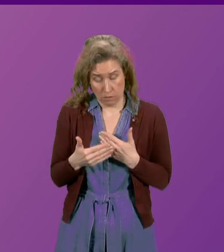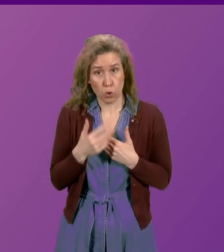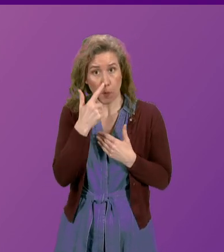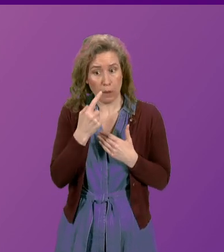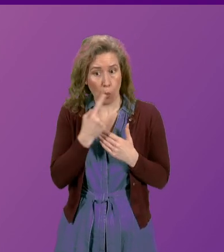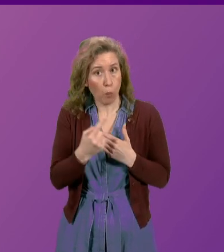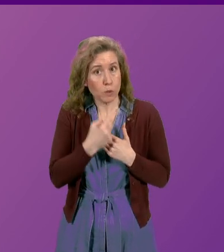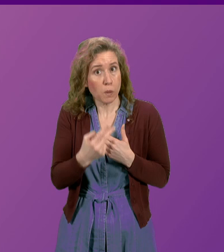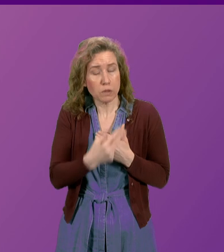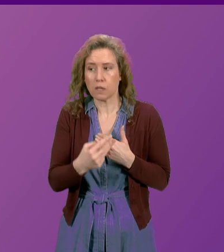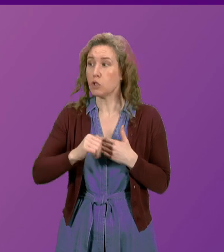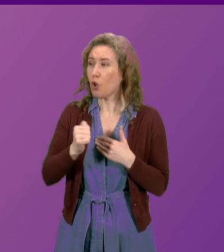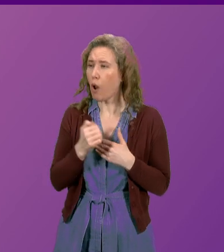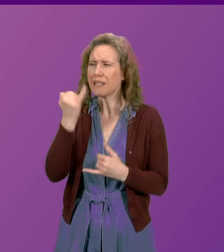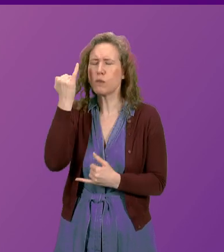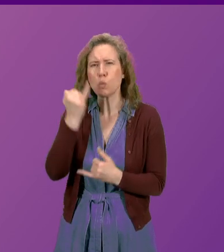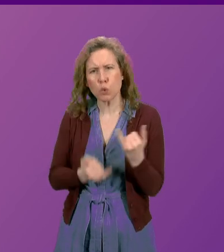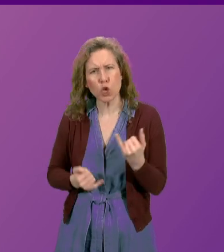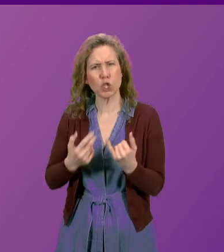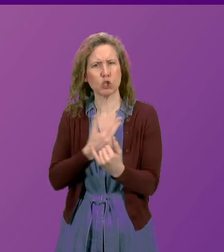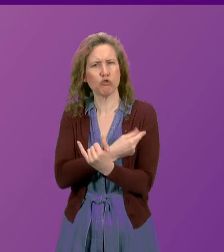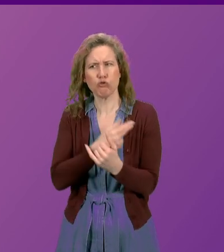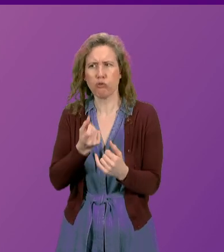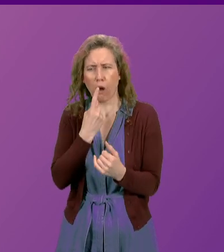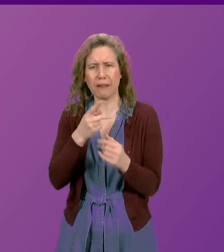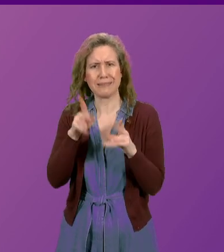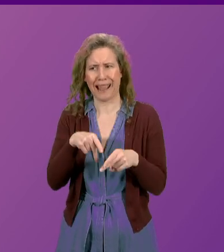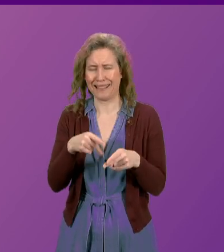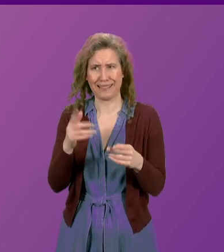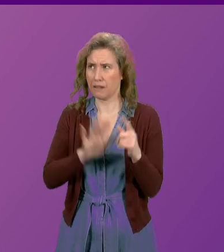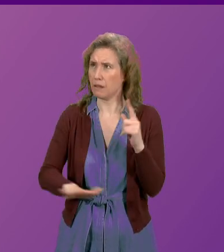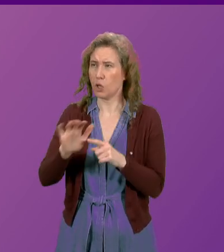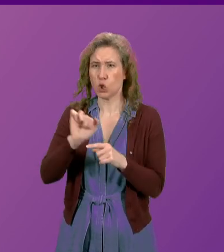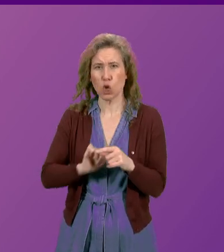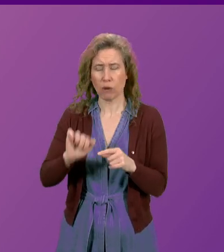Scotland has the worst rate of drug deaths in Europe, but beds are lying empty because funding